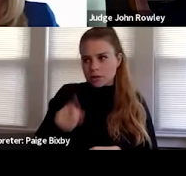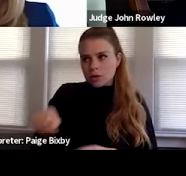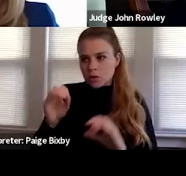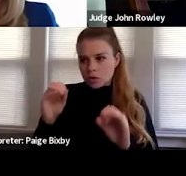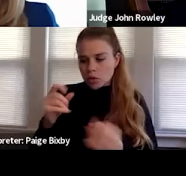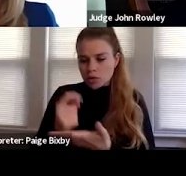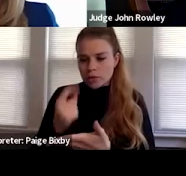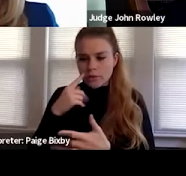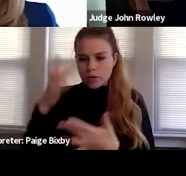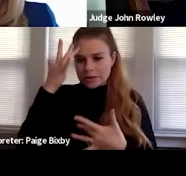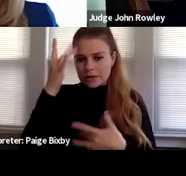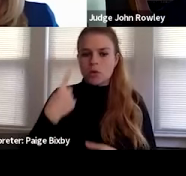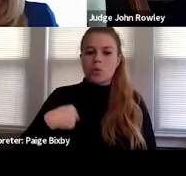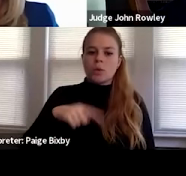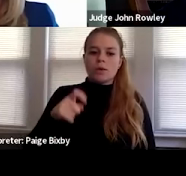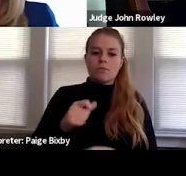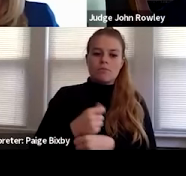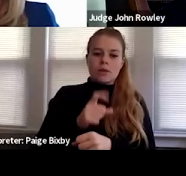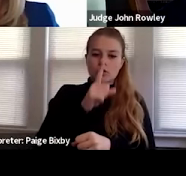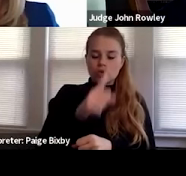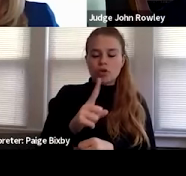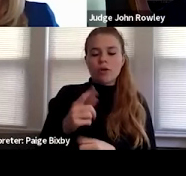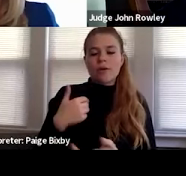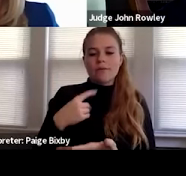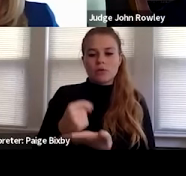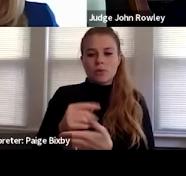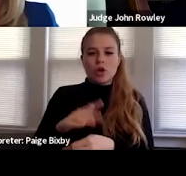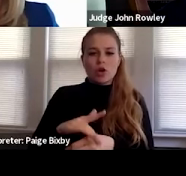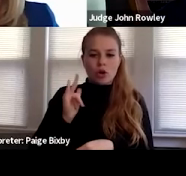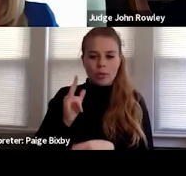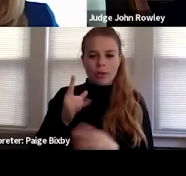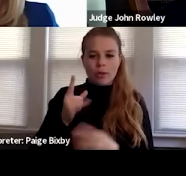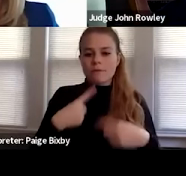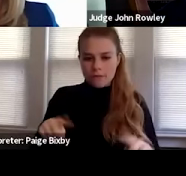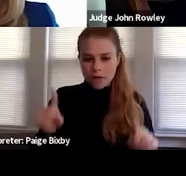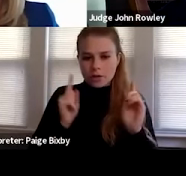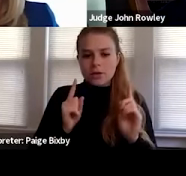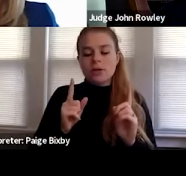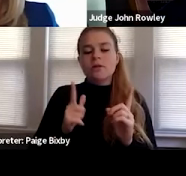and so we need to make sure that we're getting treatment early, that it's effective and that we're using those engagement strategies